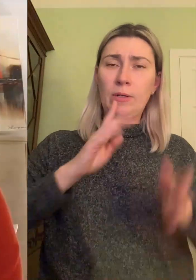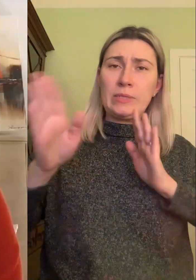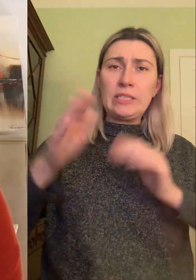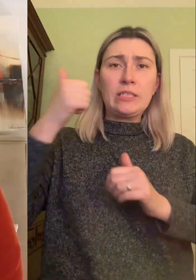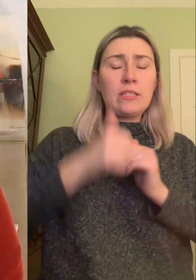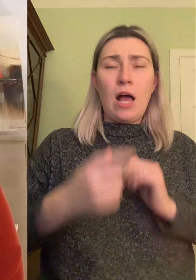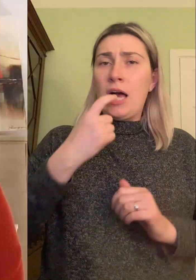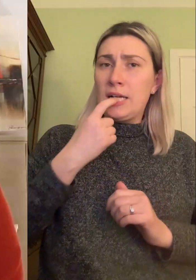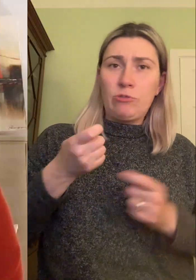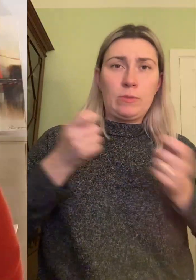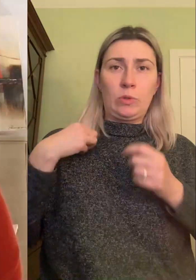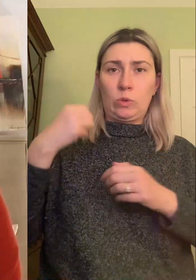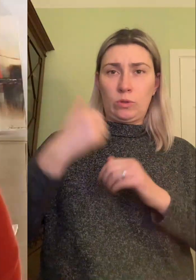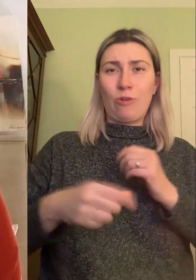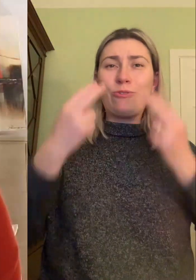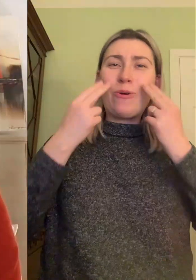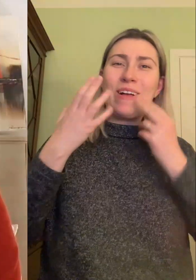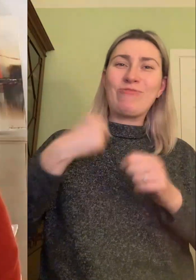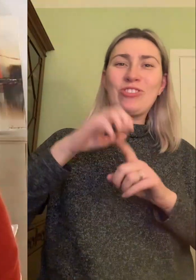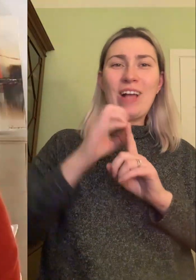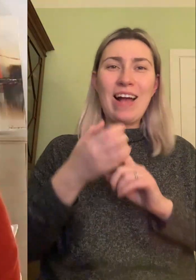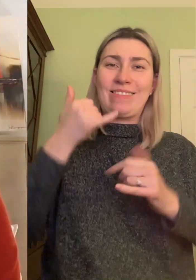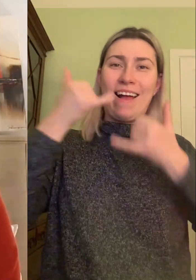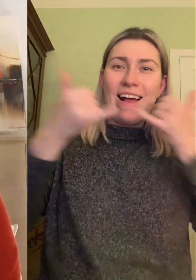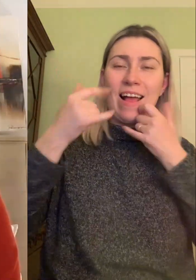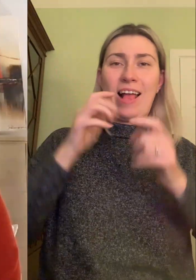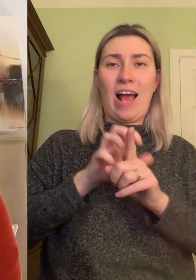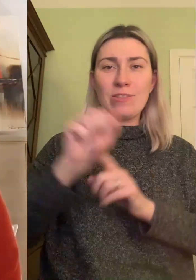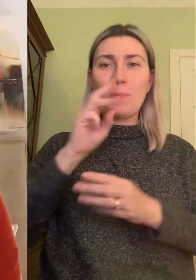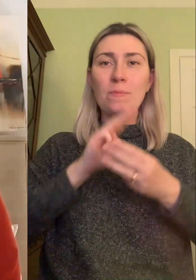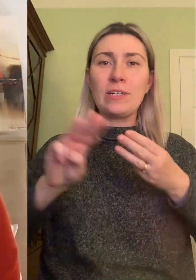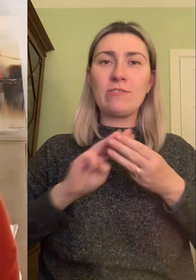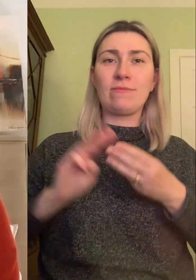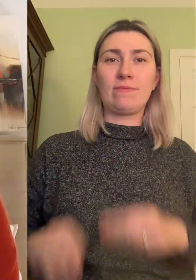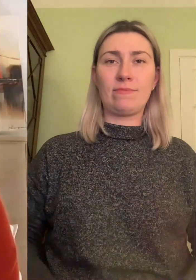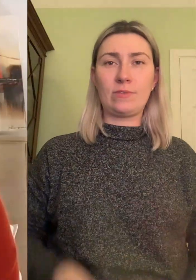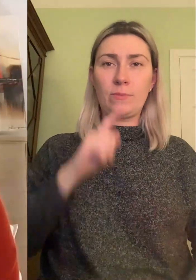I had a busy day actually, in treatment today. Normally I get a chance to make a few calls, and catch up on messages,